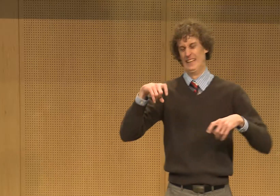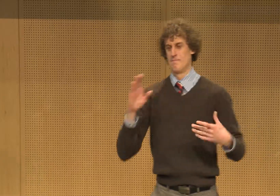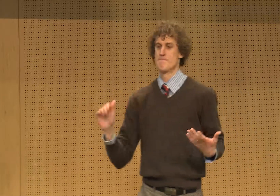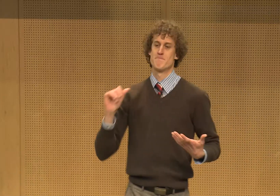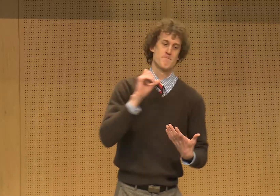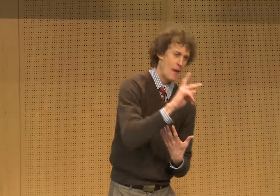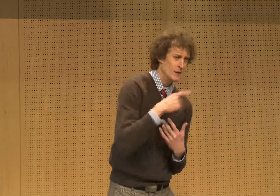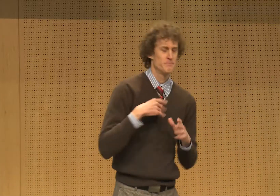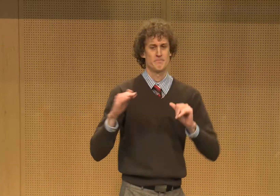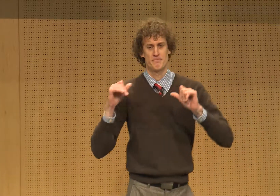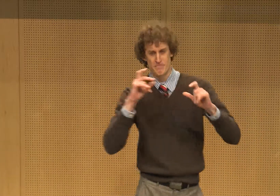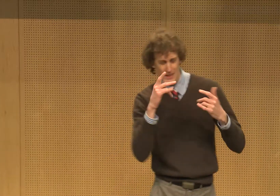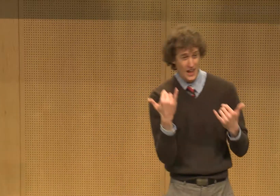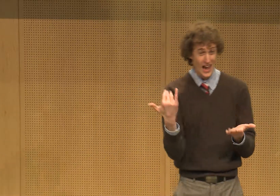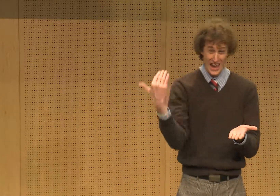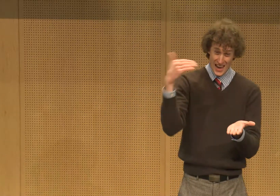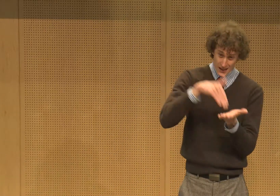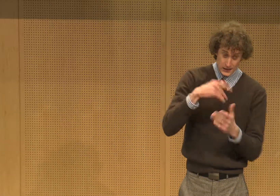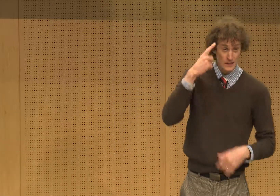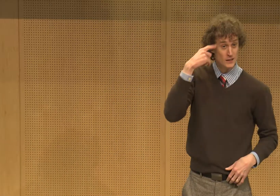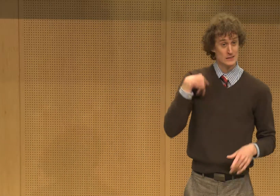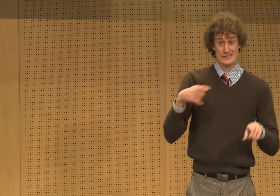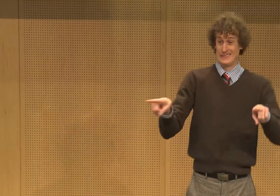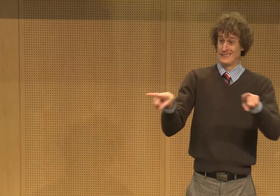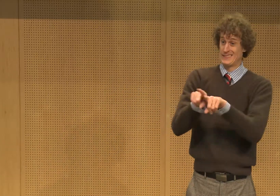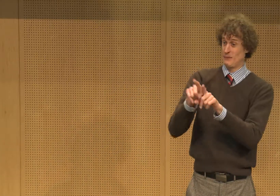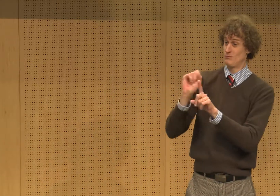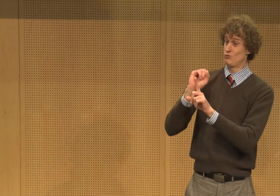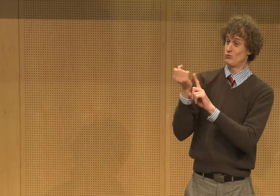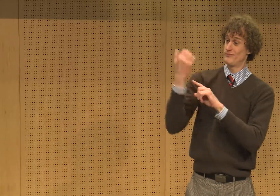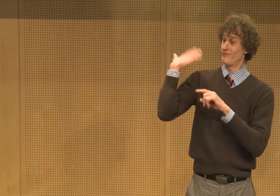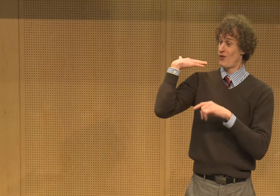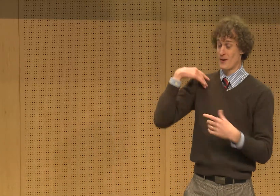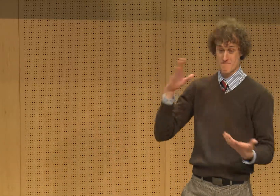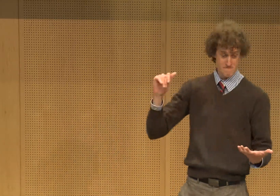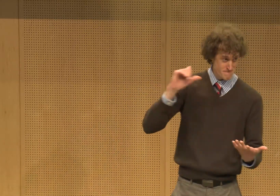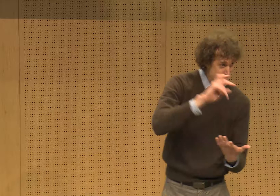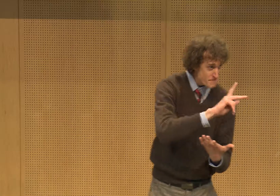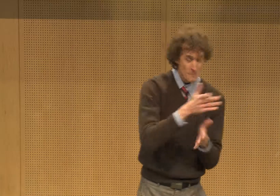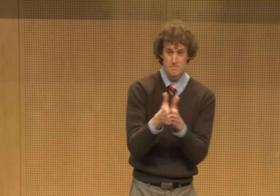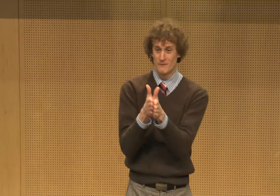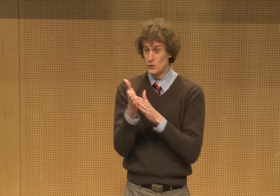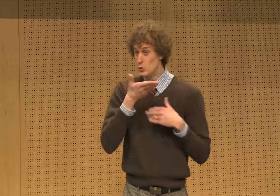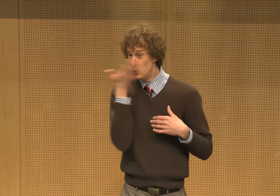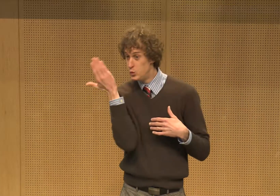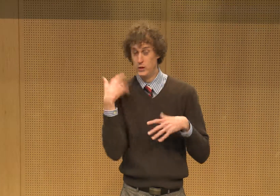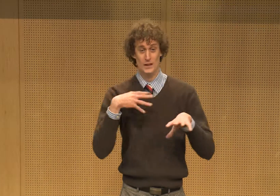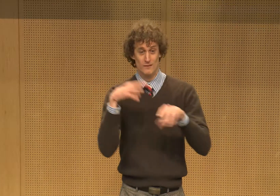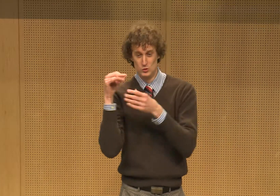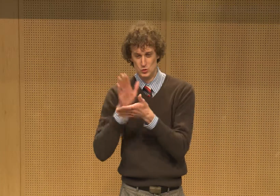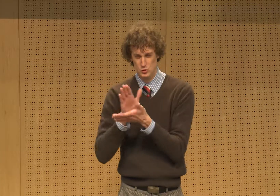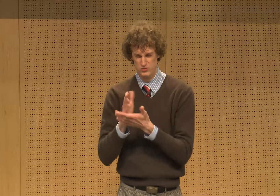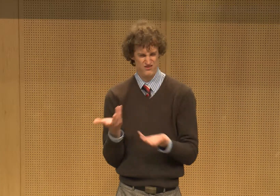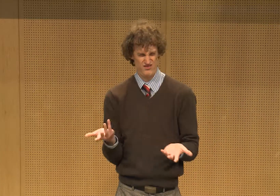because I hadn't finished my bachelor's level degree yet. So I decided to go back.